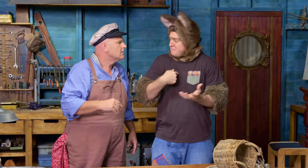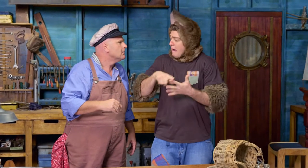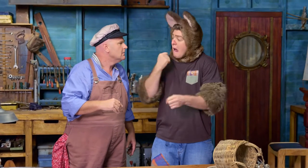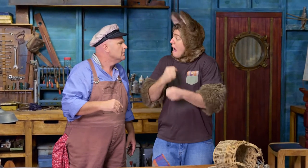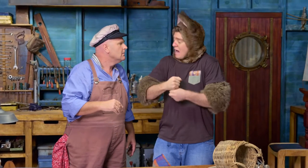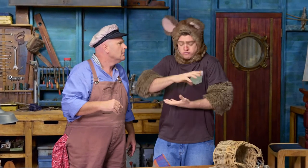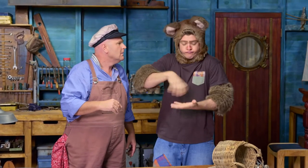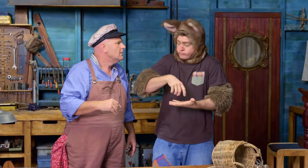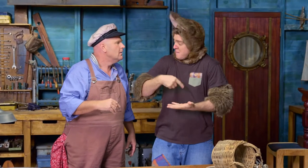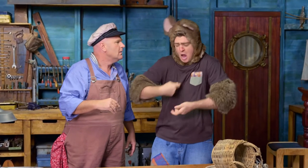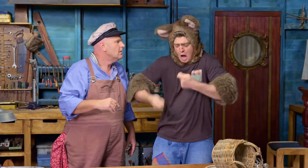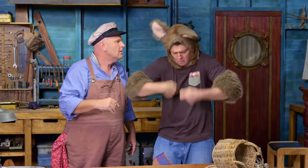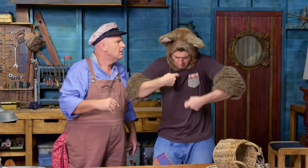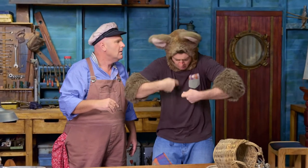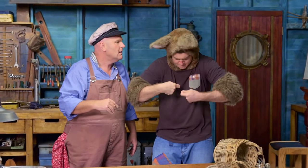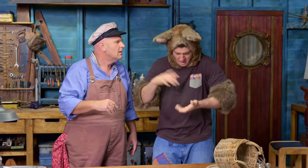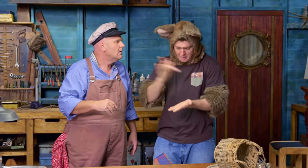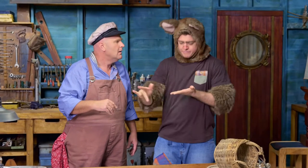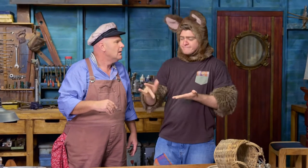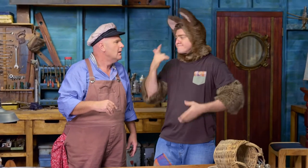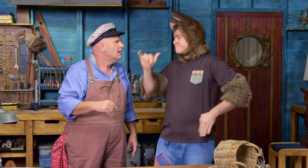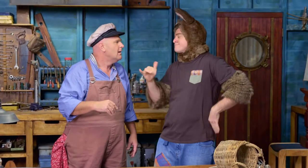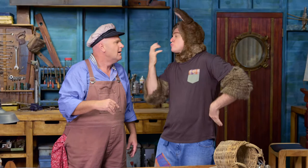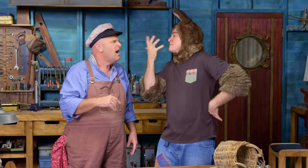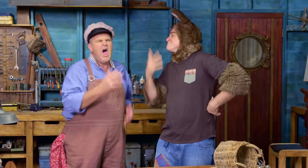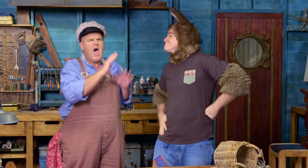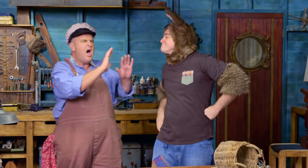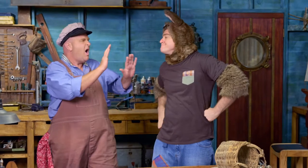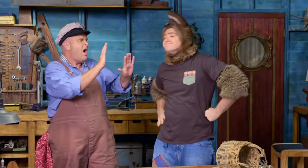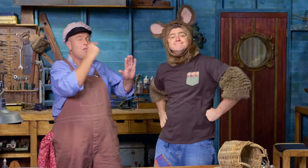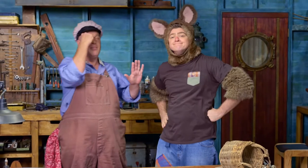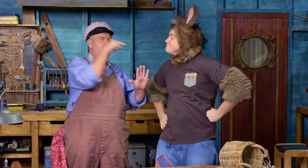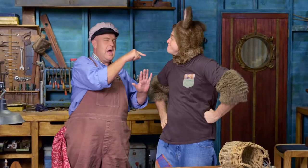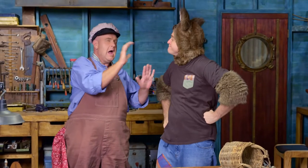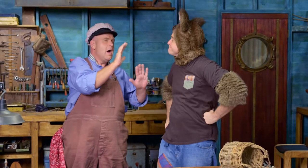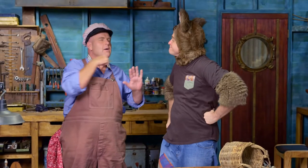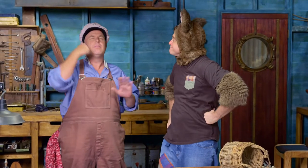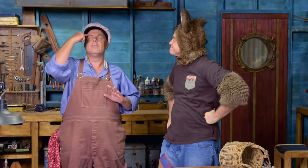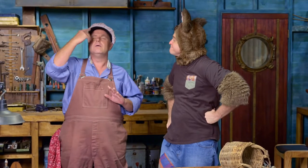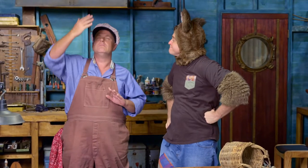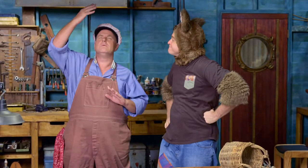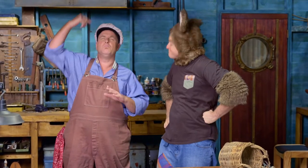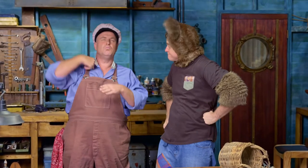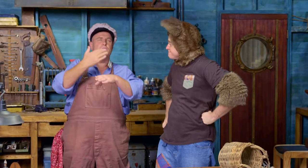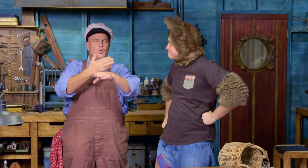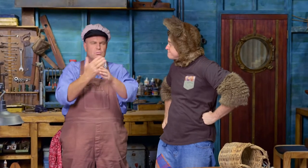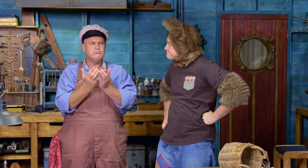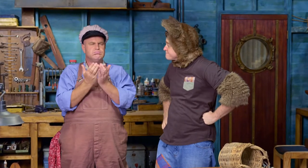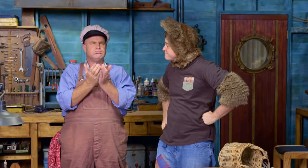Sally cooked me some scrambled eggs. They were delicious. Sorry, there's none left for you. No, I wasn't thinking about eating lunch.